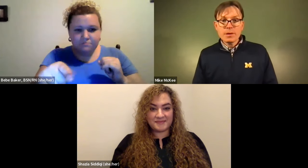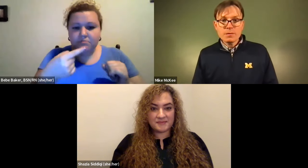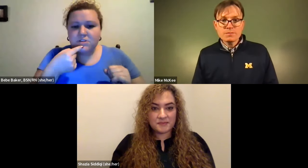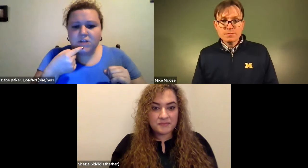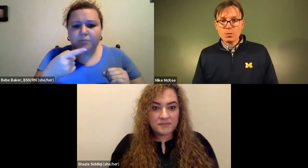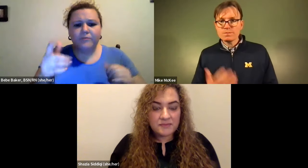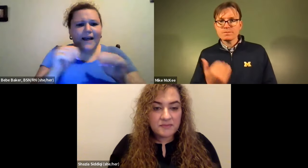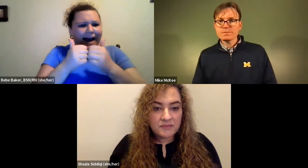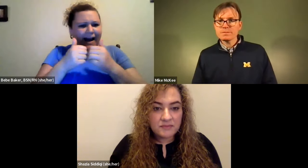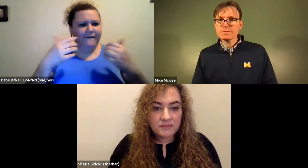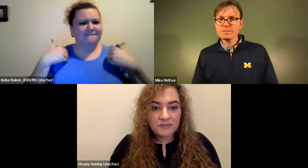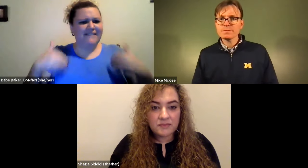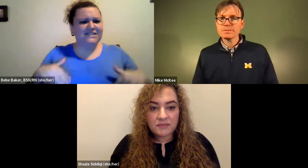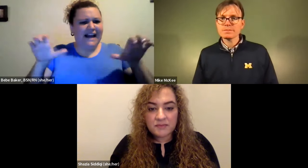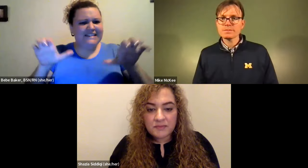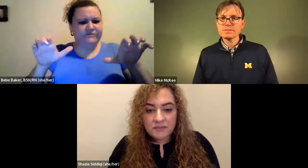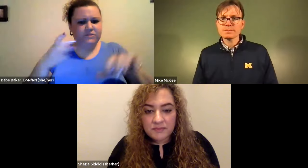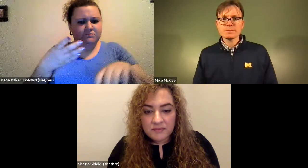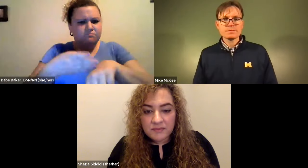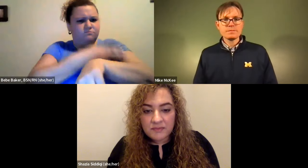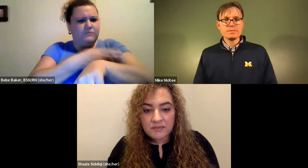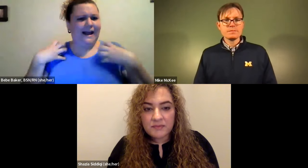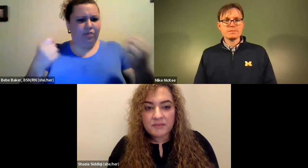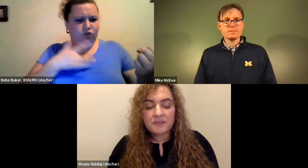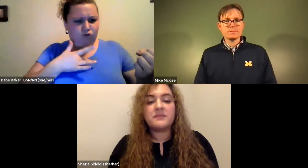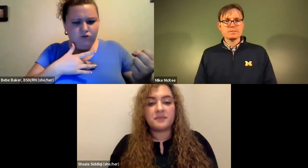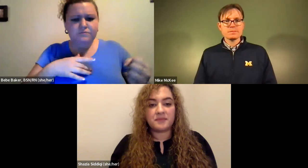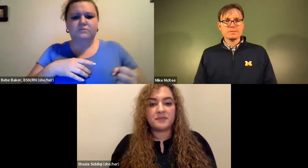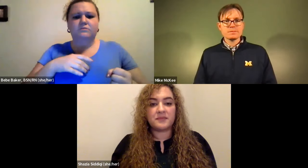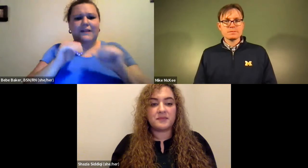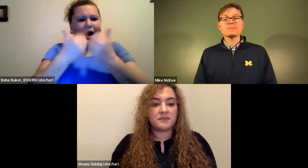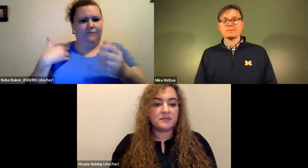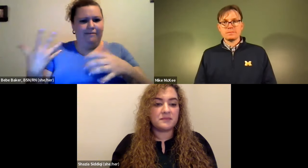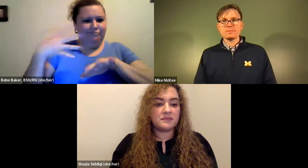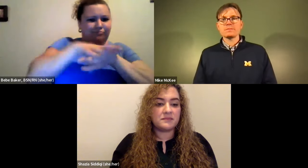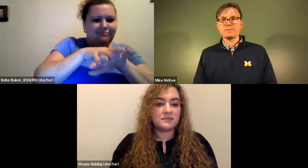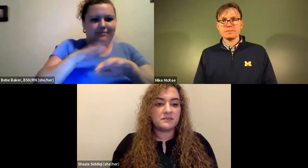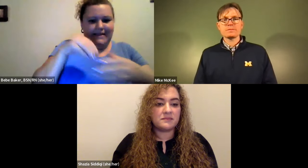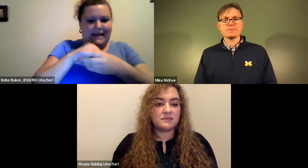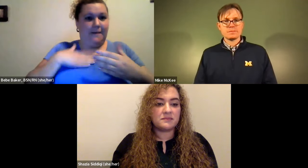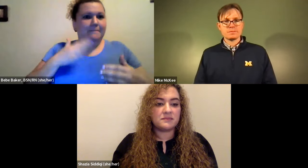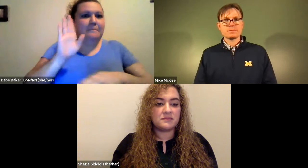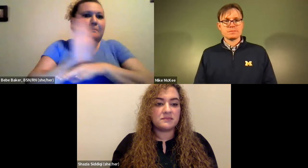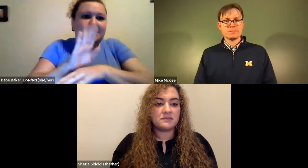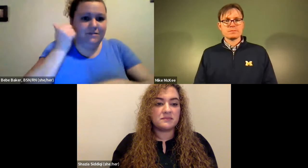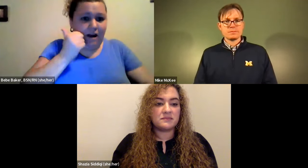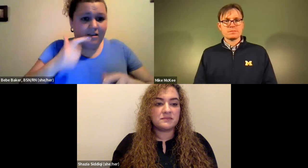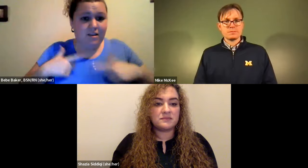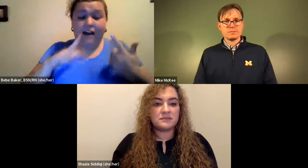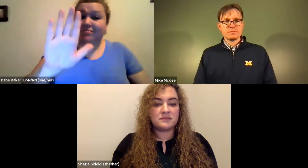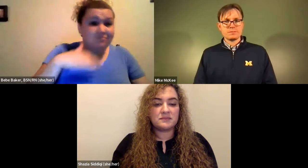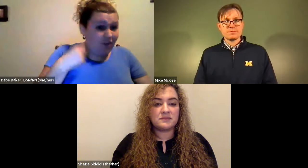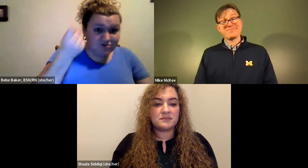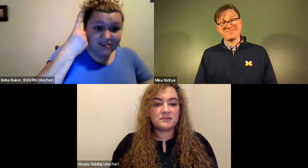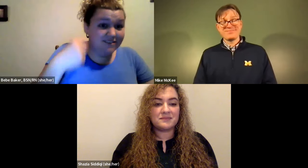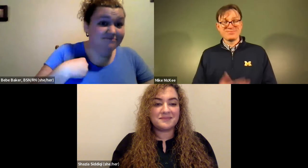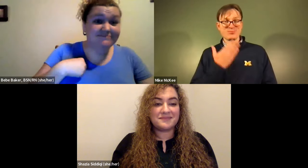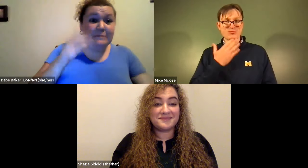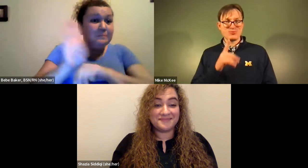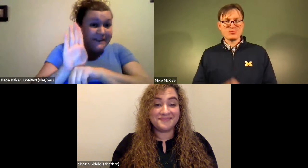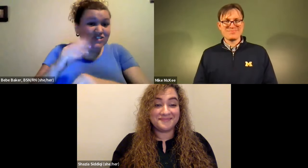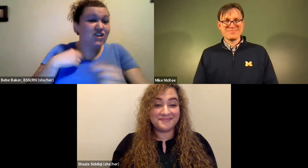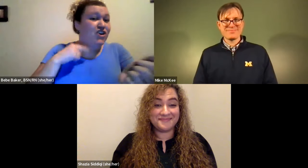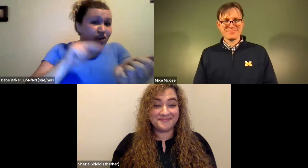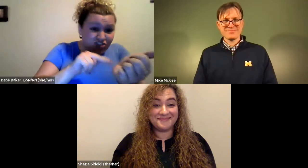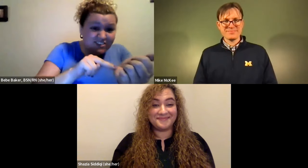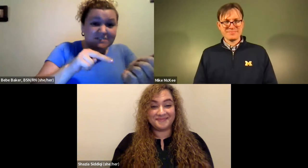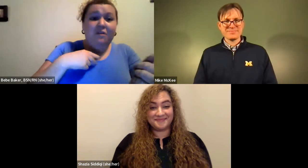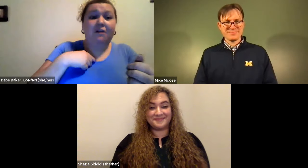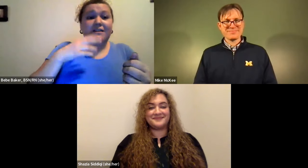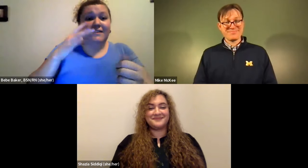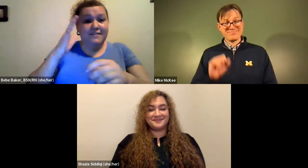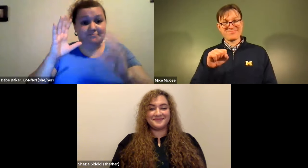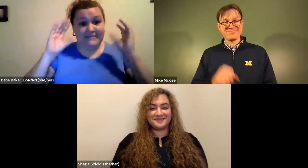Cristine Saunders: last question here said how does physical activity help with your heart and how can I put that into my busy daily life and I get it i'm busy too i'm a nurse.